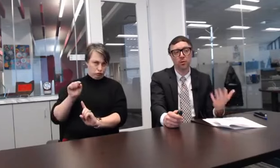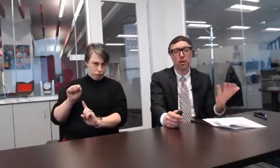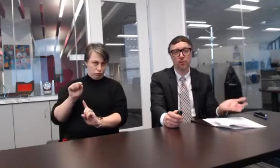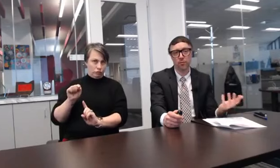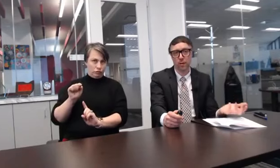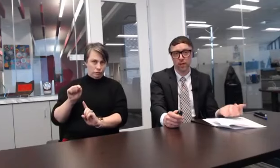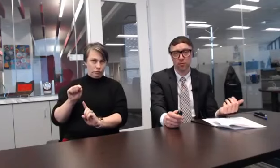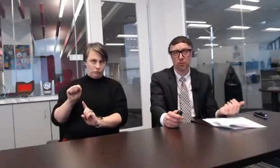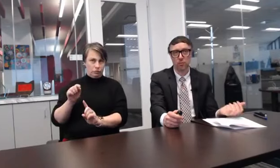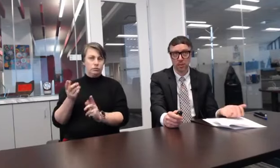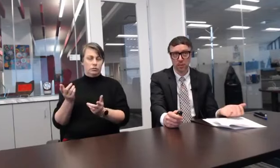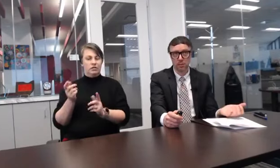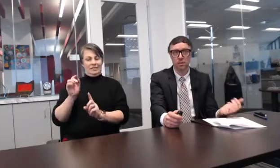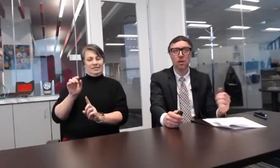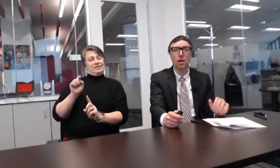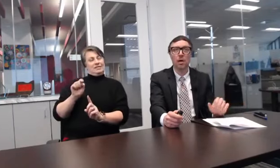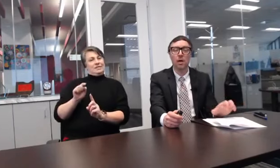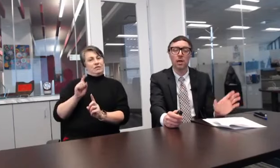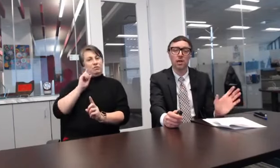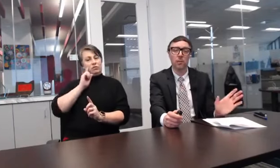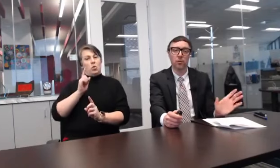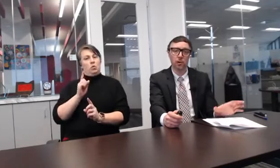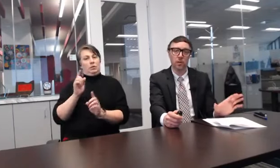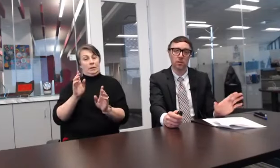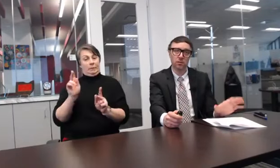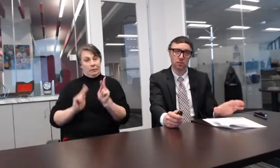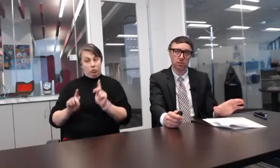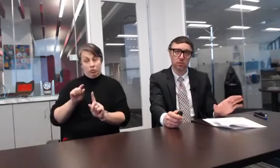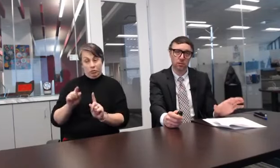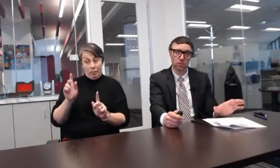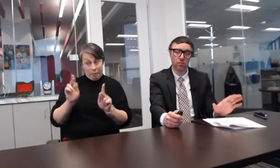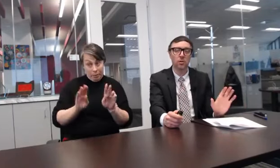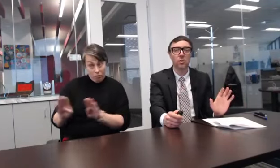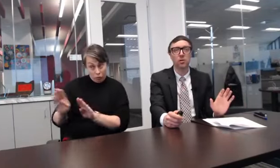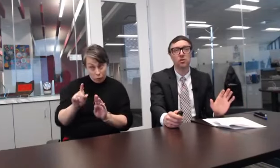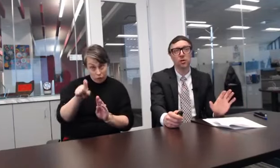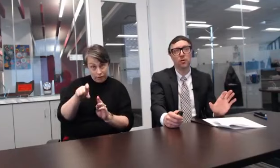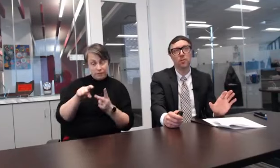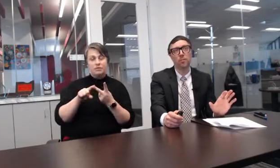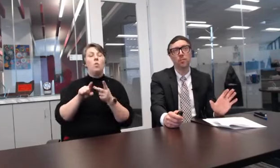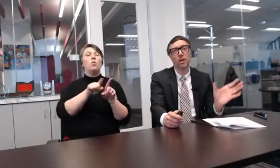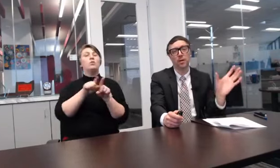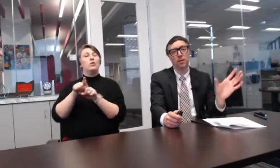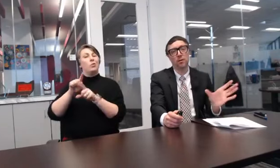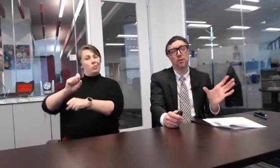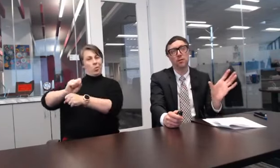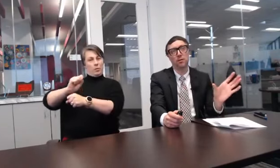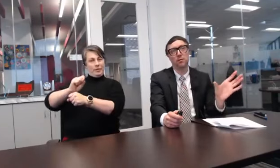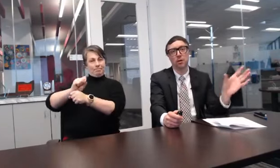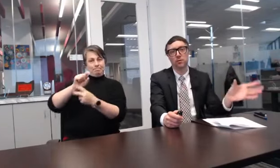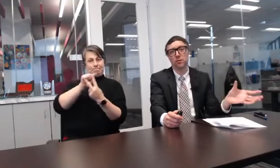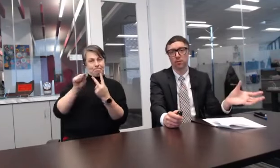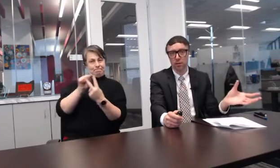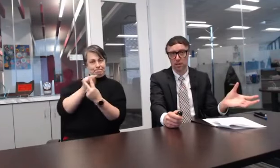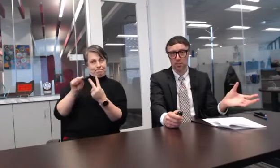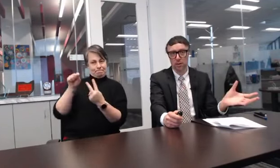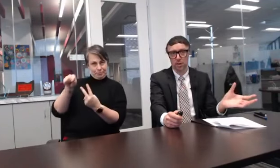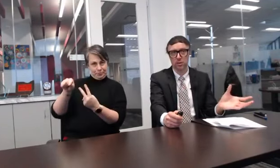who have behavior needs and employment services too. But there's also the funding limitation.